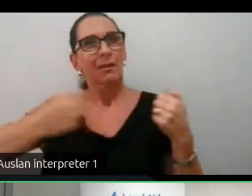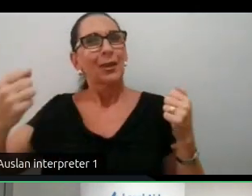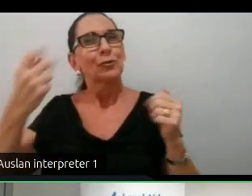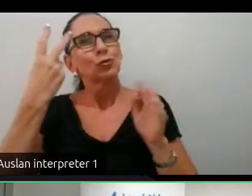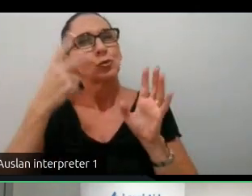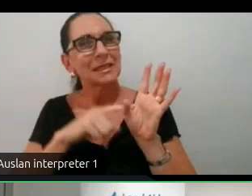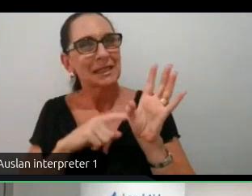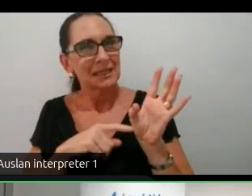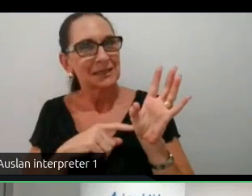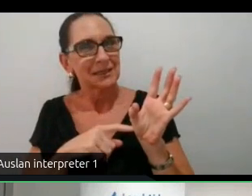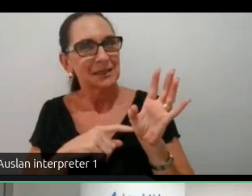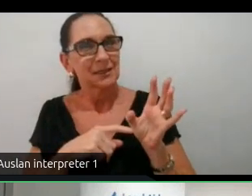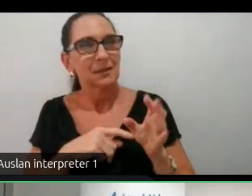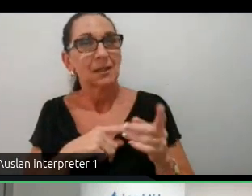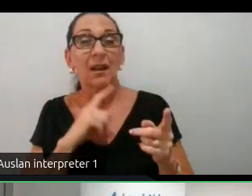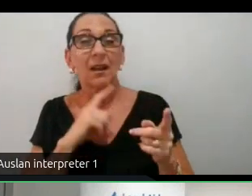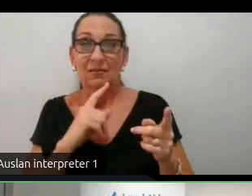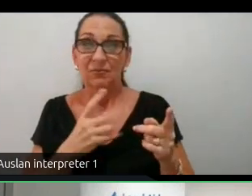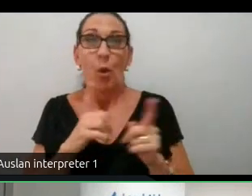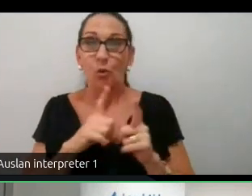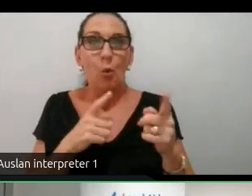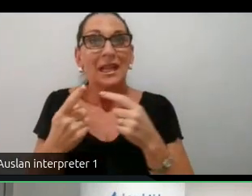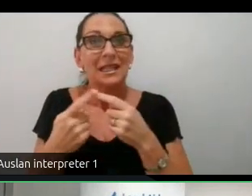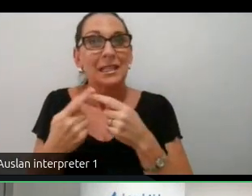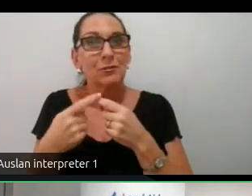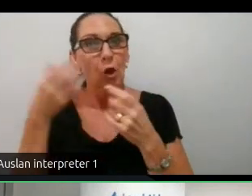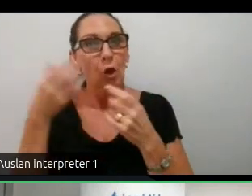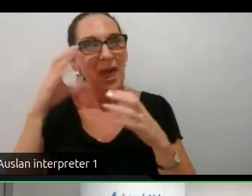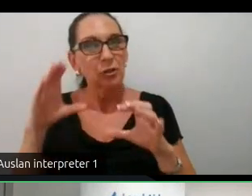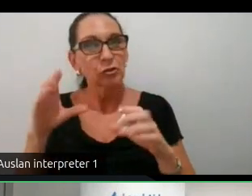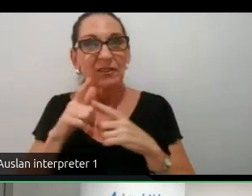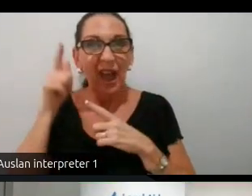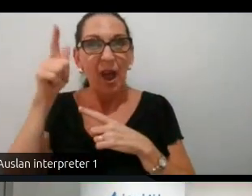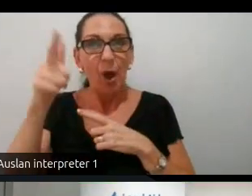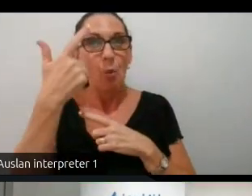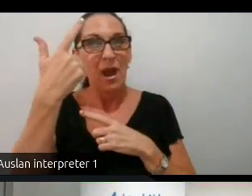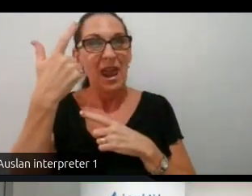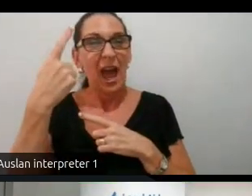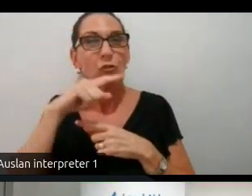just that. Let's There's often the problem that the nearest accommodation might be 100k away from